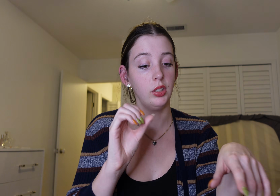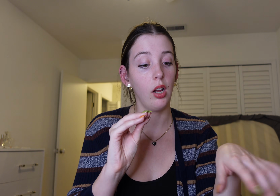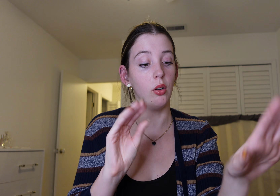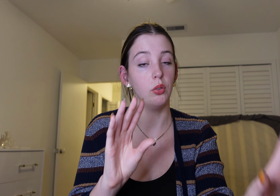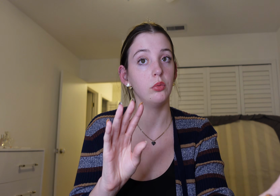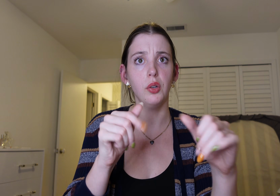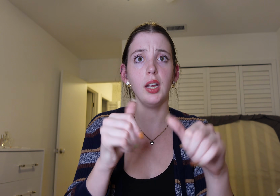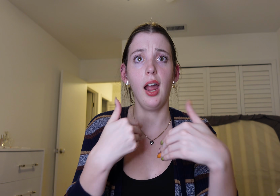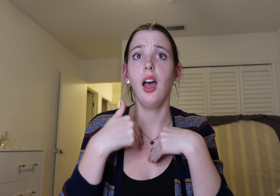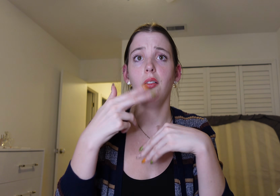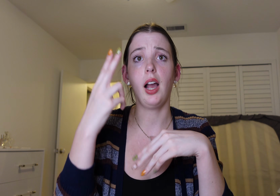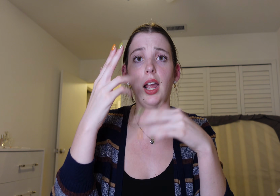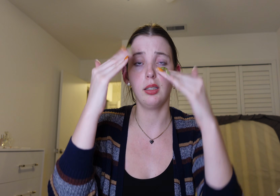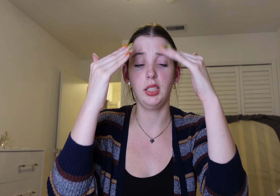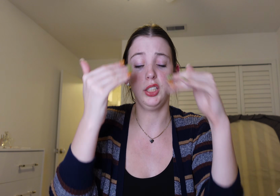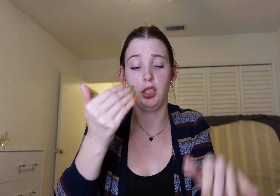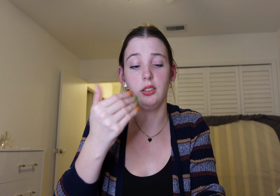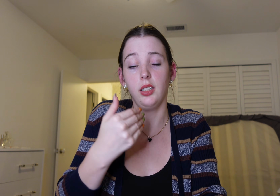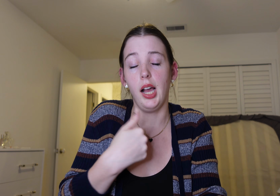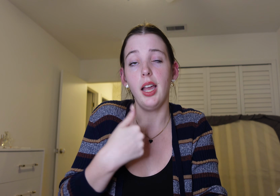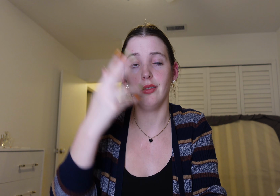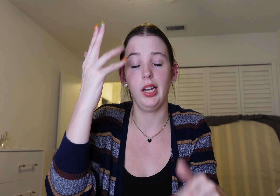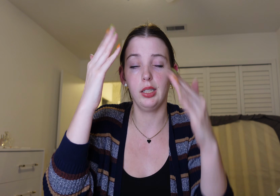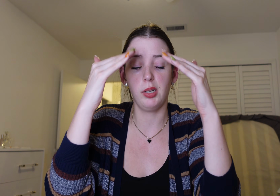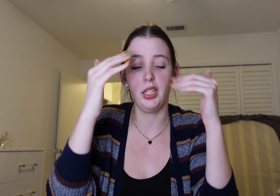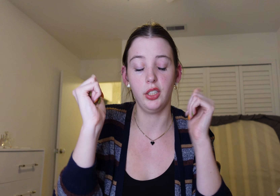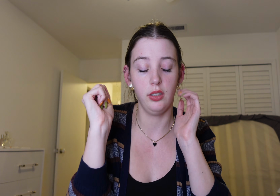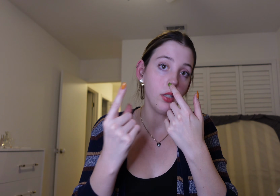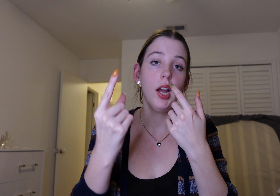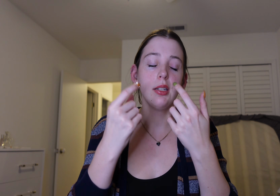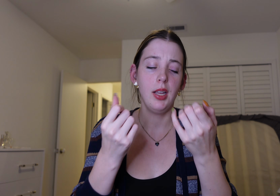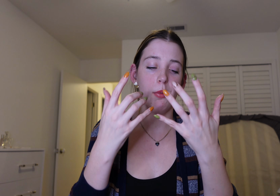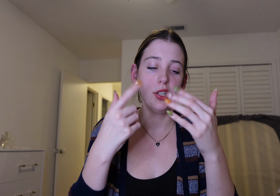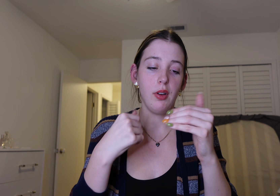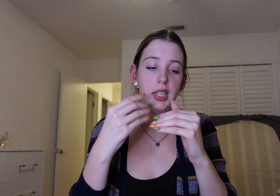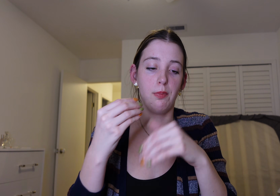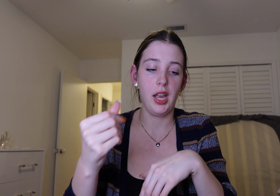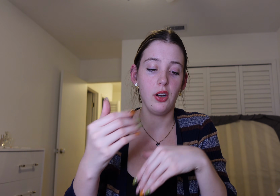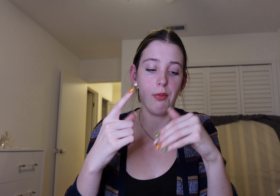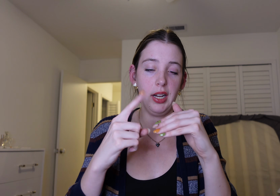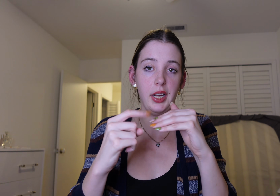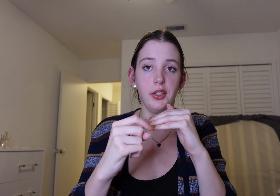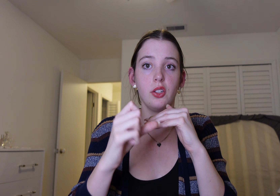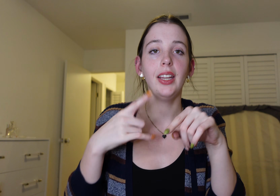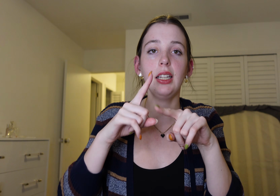so, you can have high expectations I have high expectations someone asked me how much do I spend on my nails I feel like it